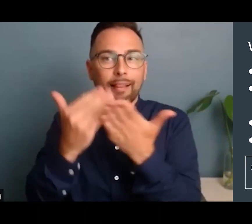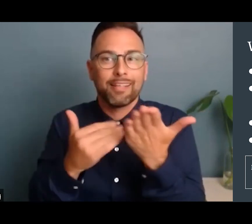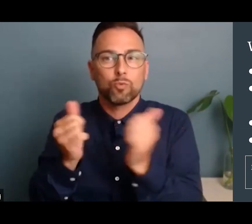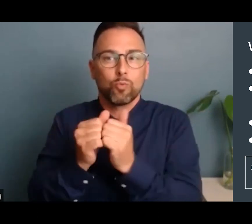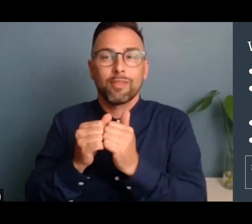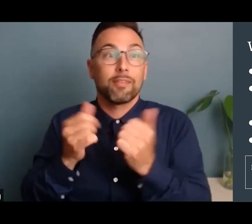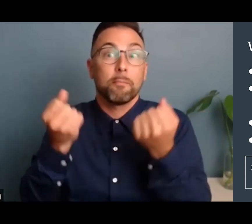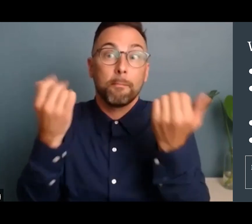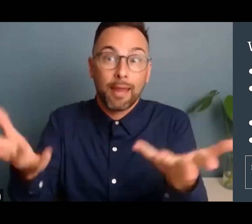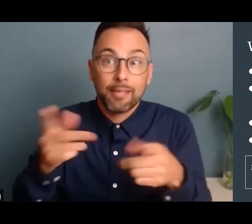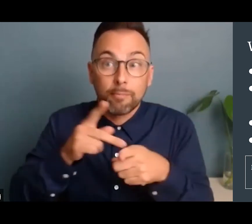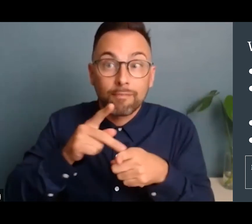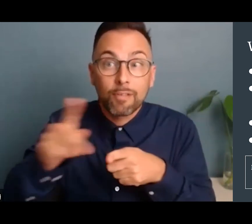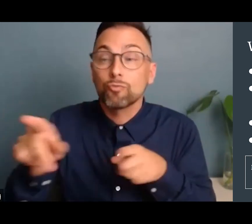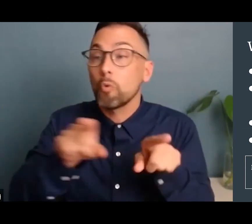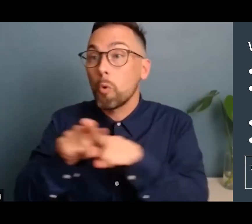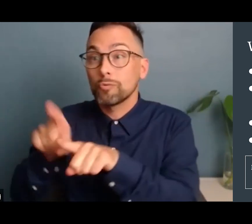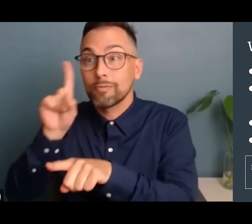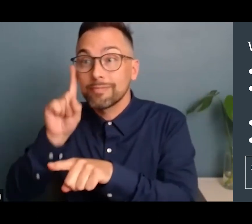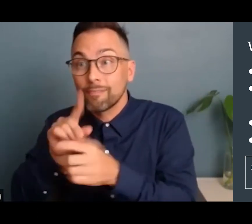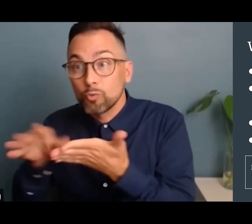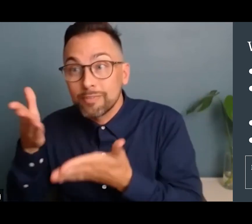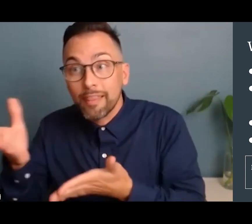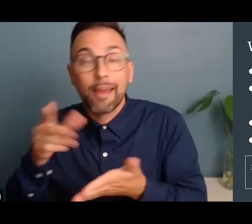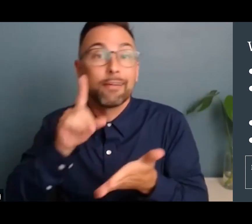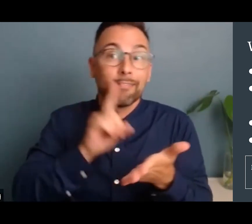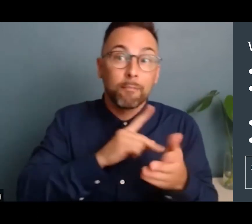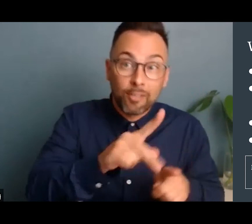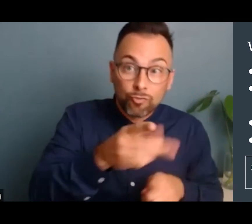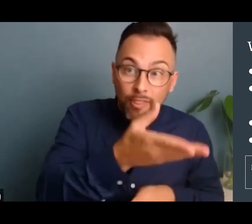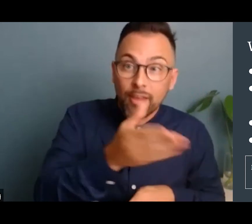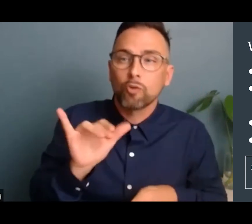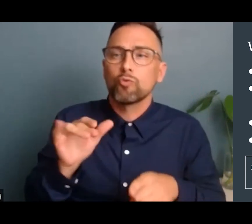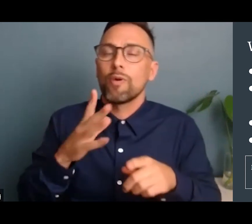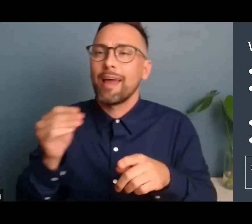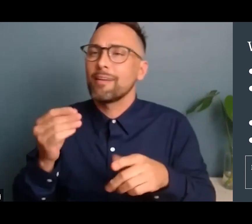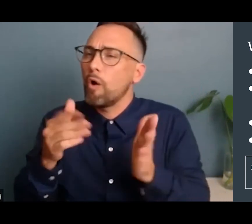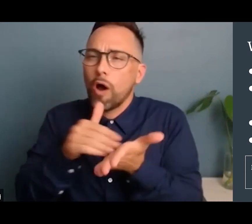And it's an email list with many, many professionals and deaf students, deaf professionals,